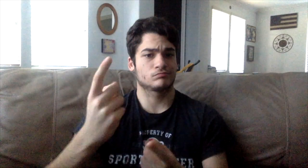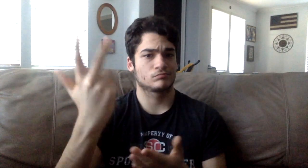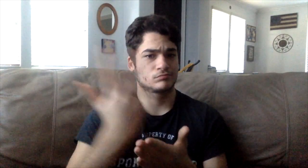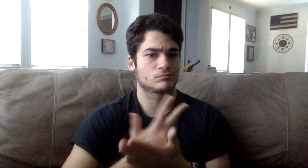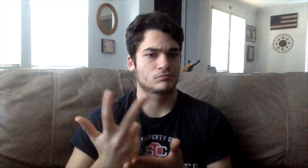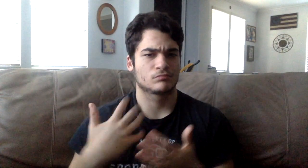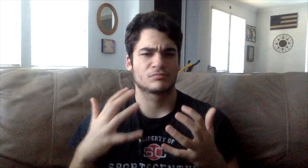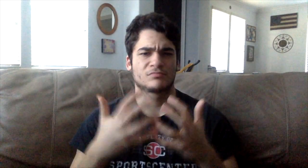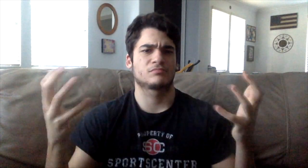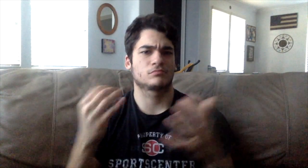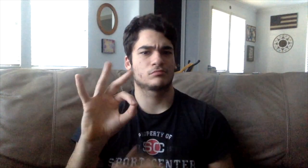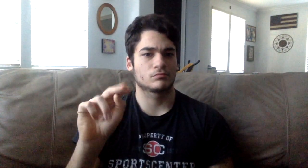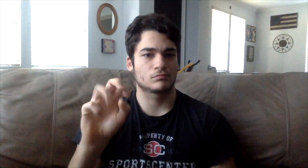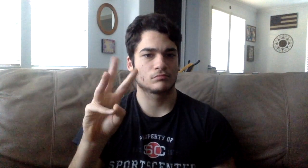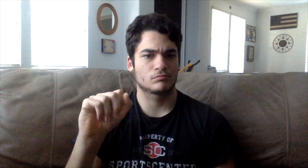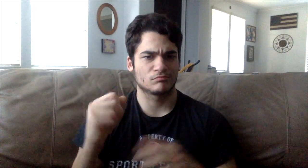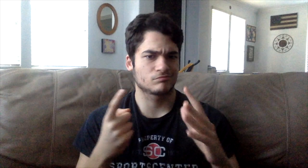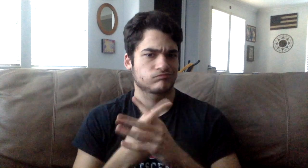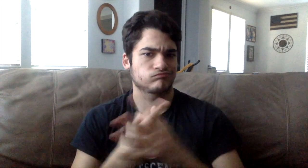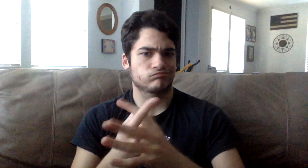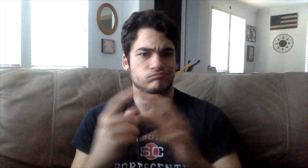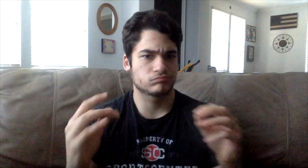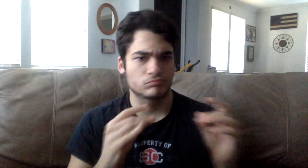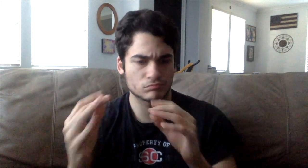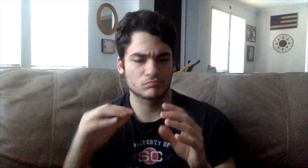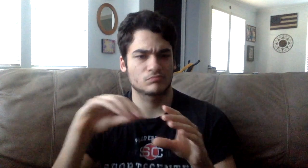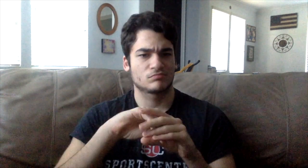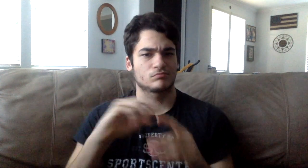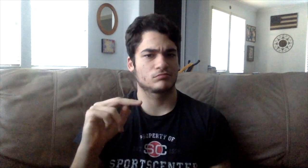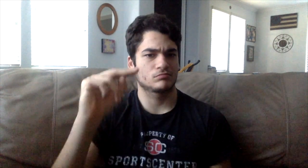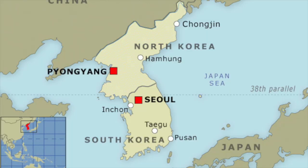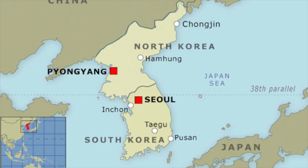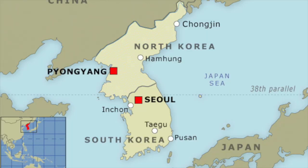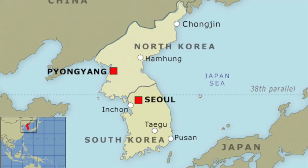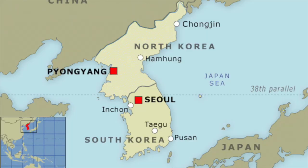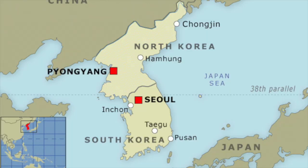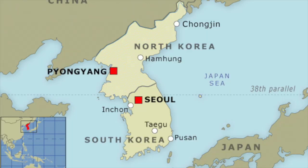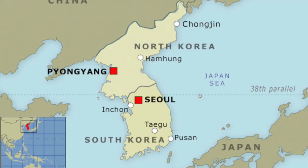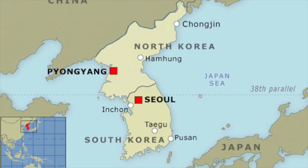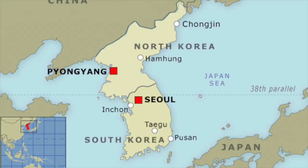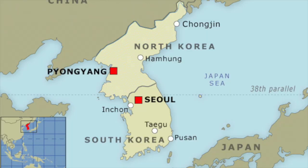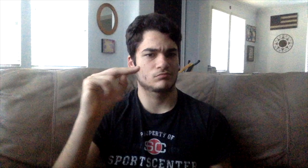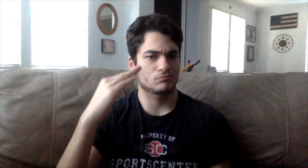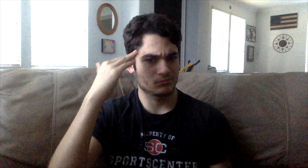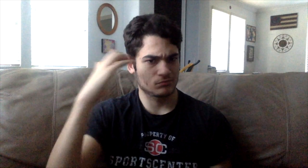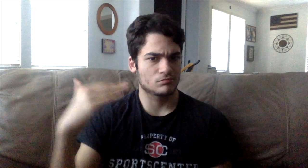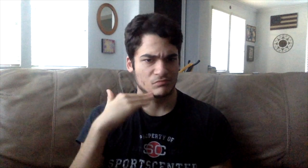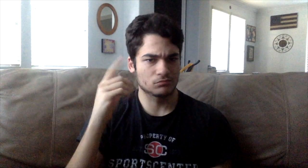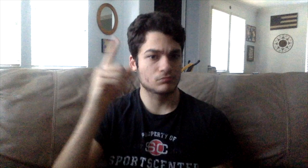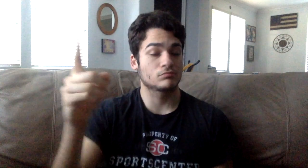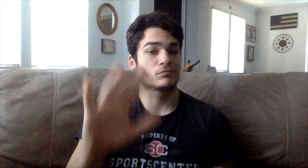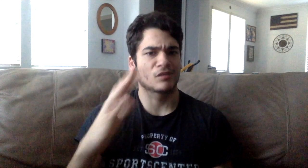For three weeks, there had been news popping up about North Korea.